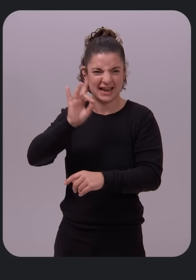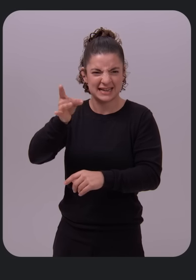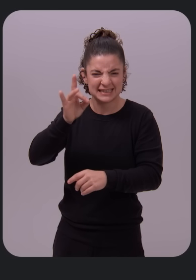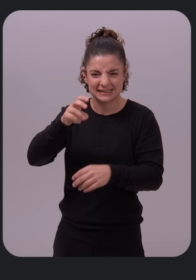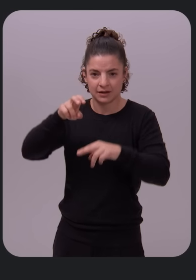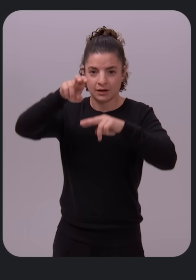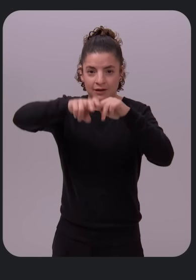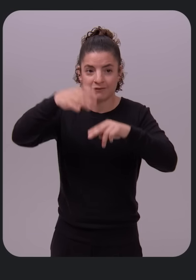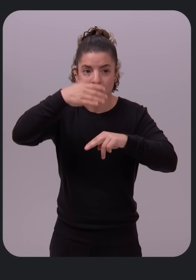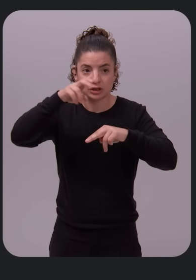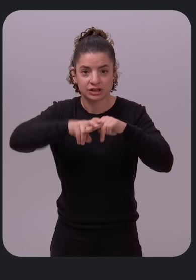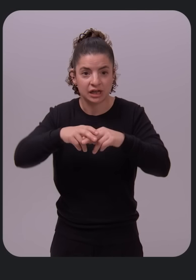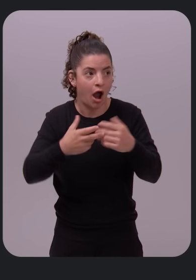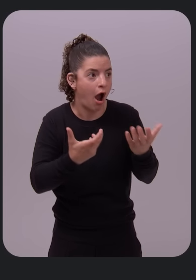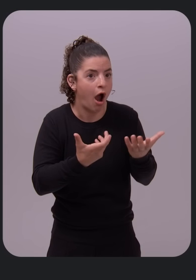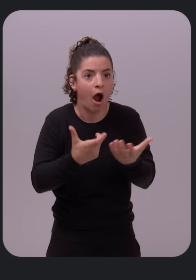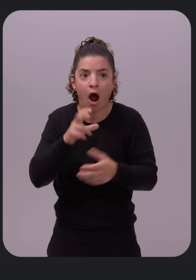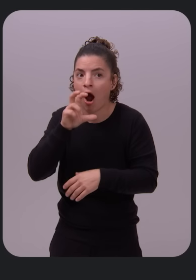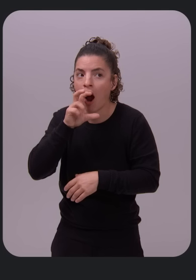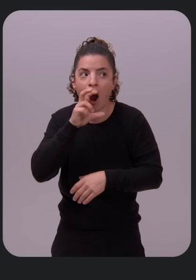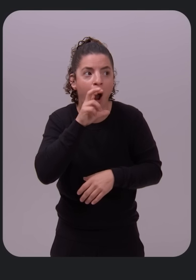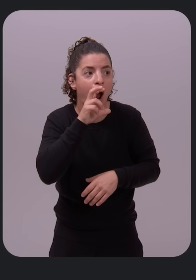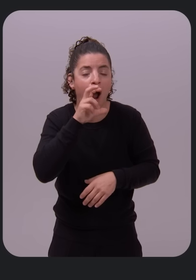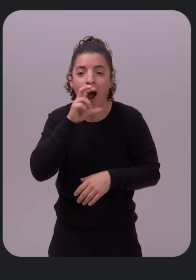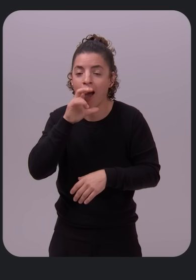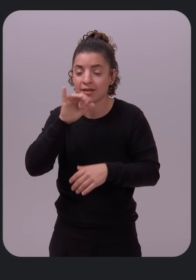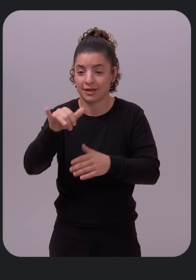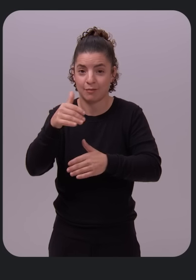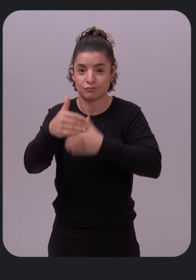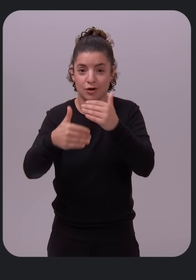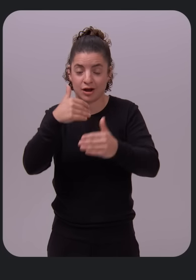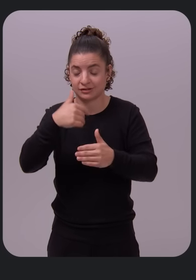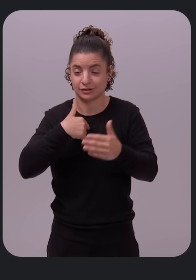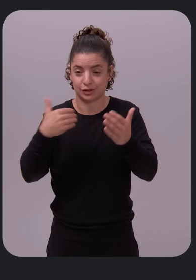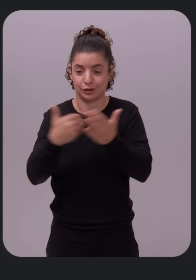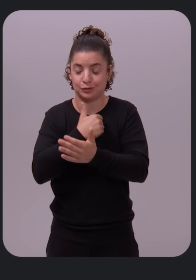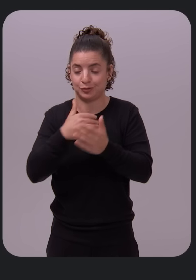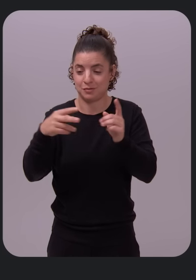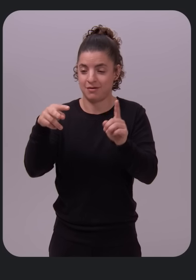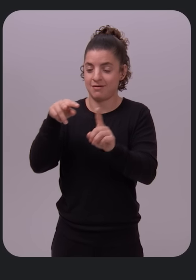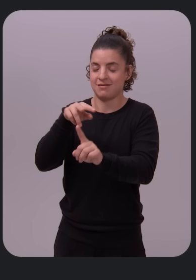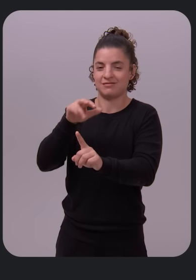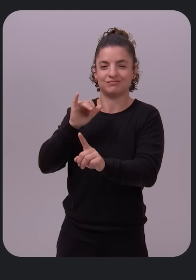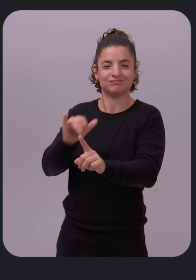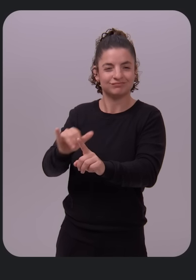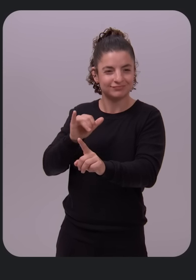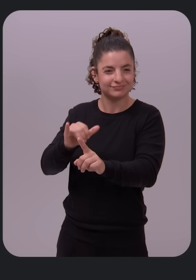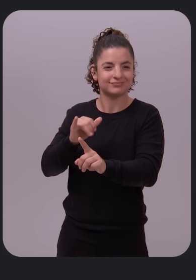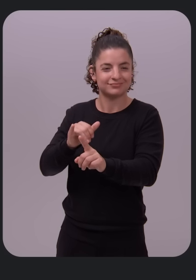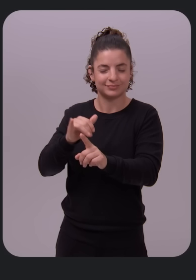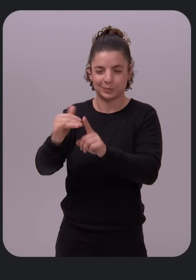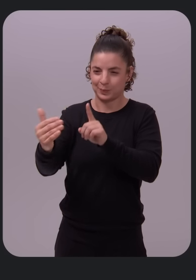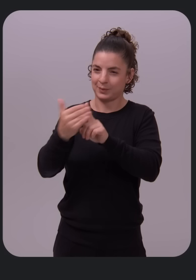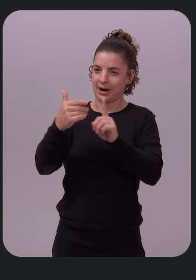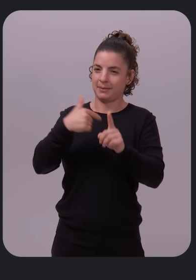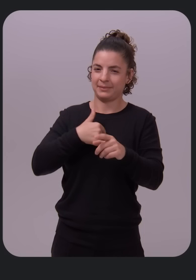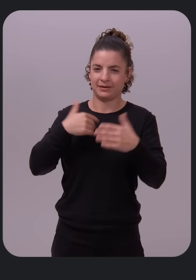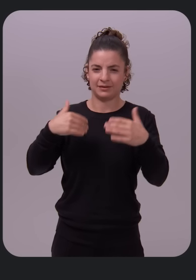be totally amazed, I saw the progress in a whole new light. It was a reminder of how incredible the power